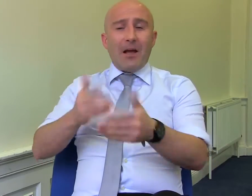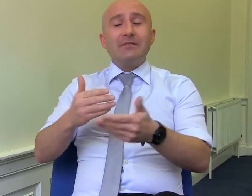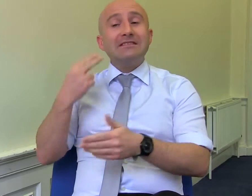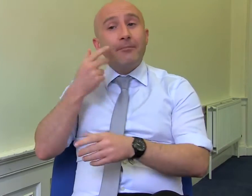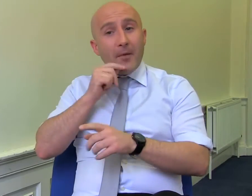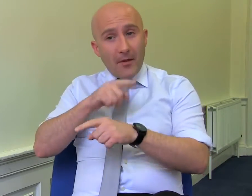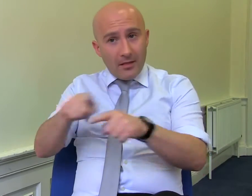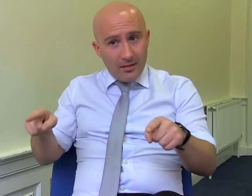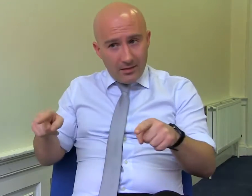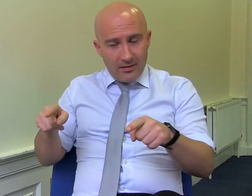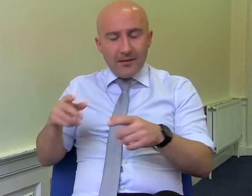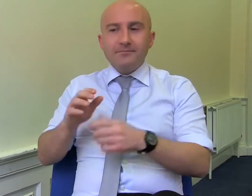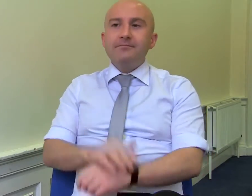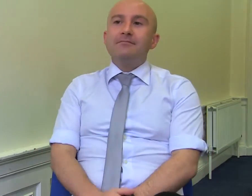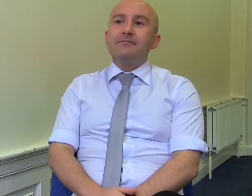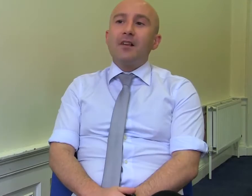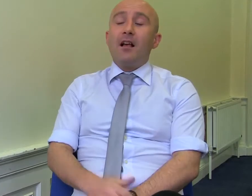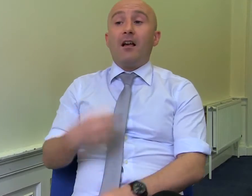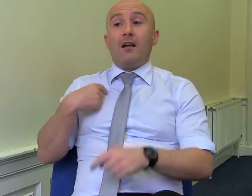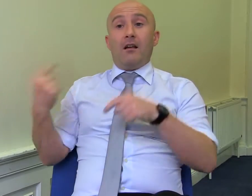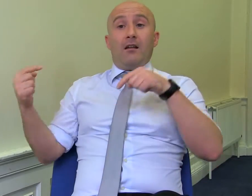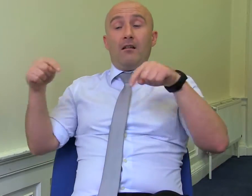It delivers a variety of services to deaf people.